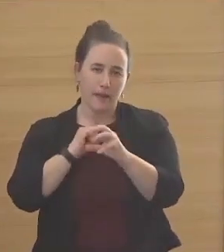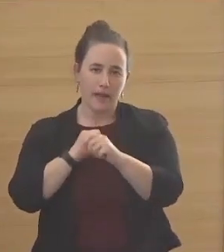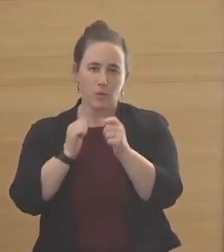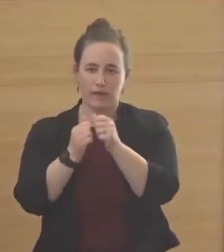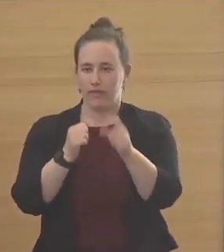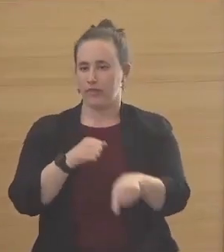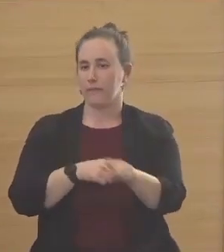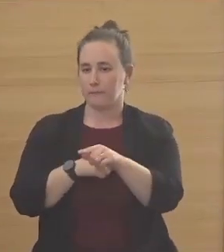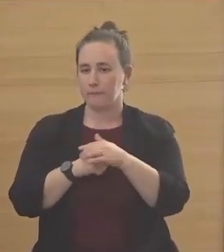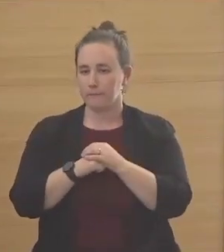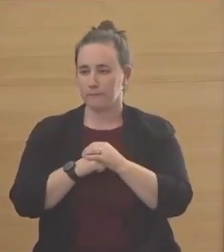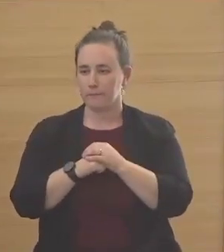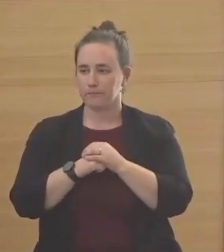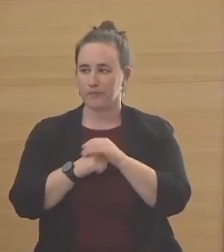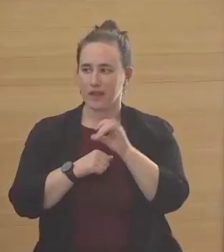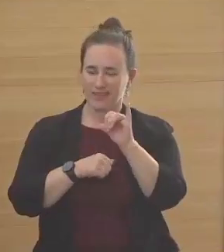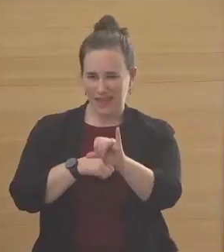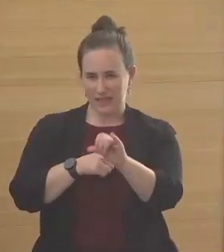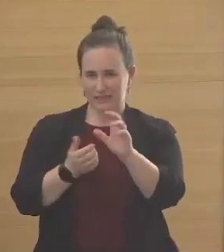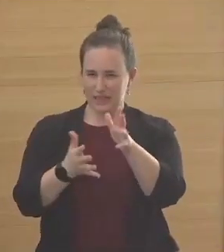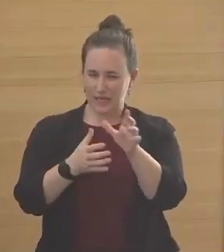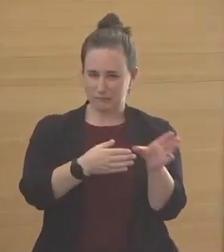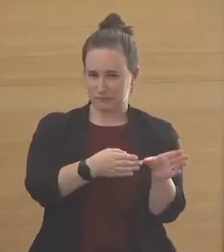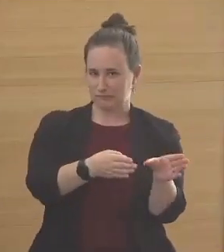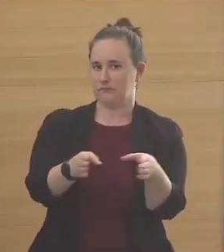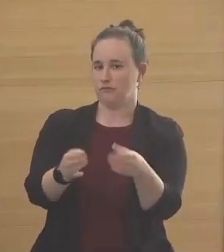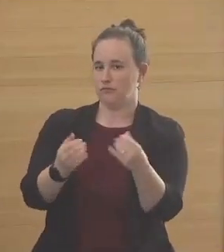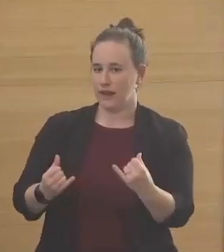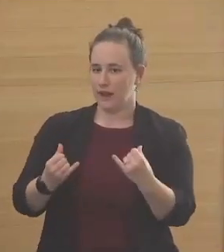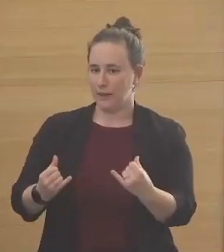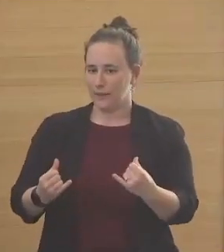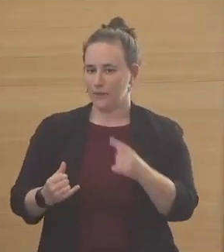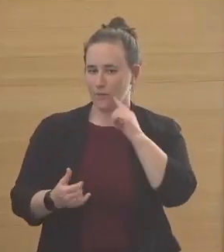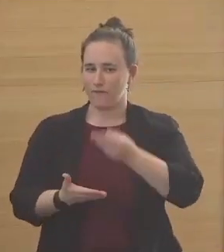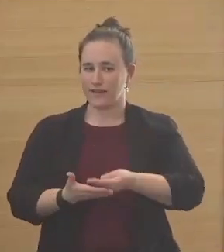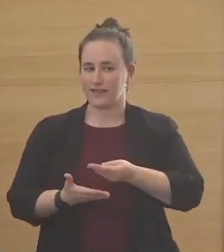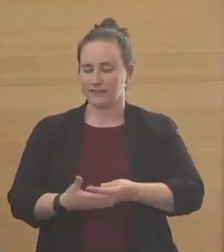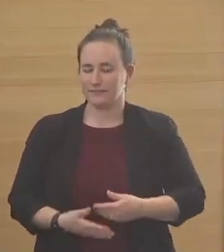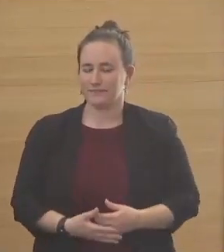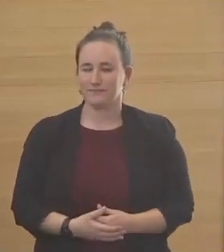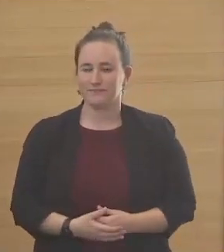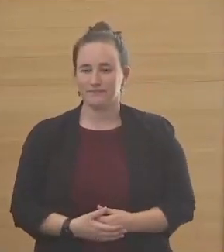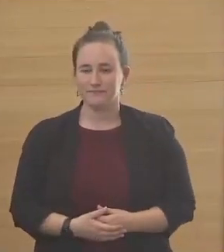So that's sort of where our funding is at right now. Thank you.